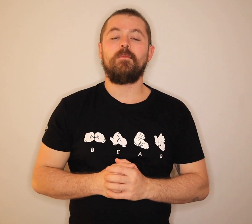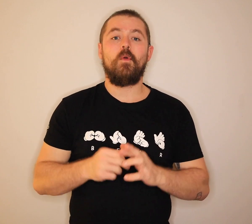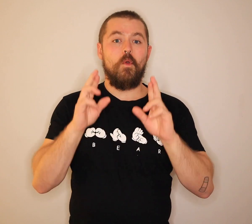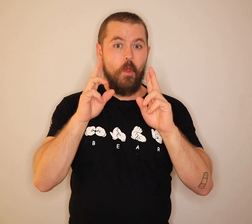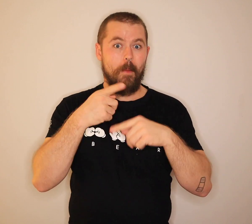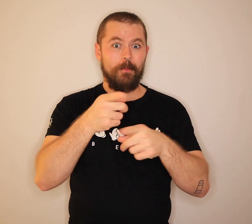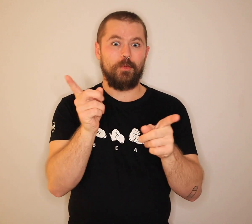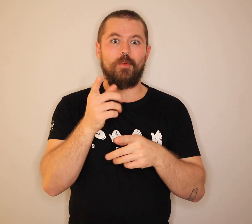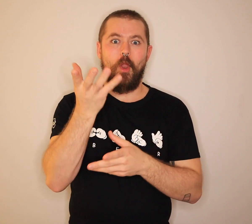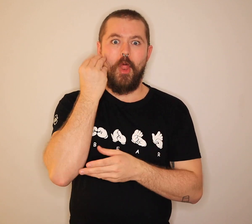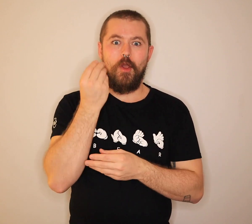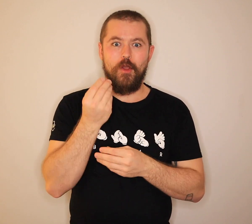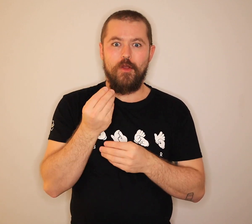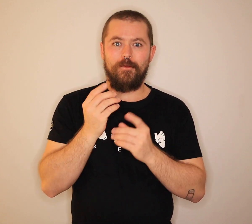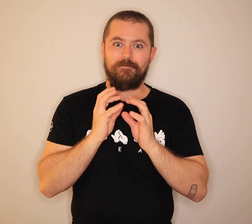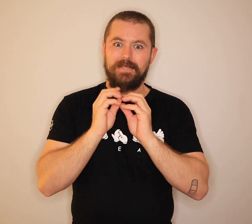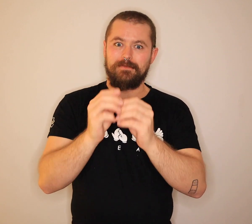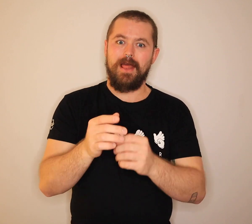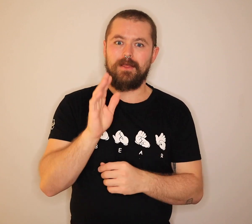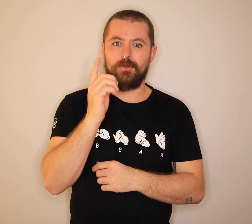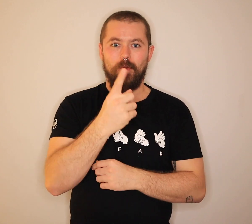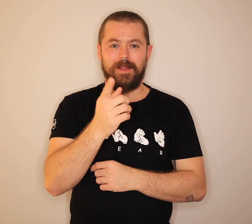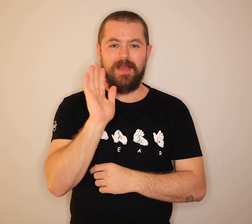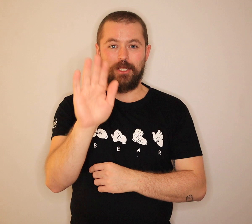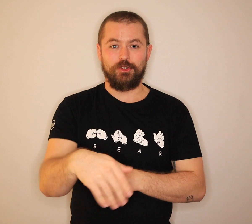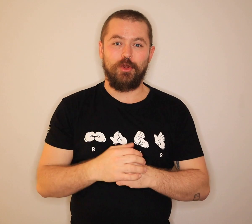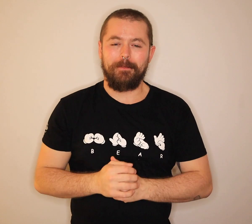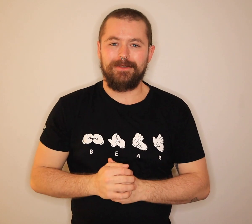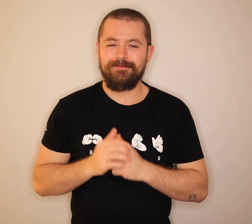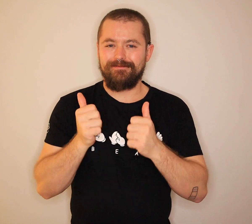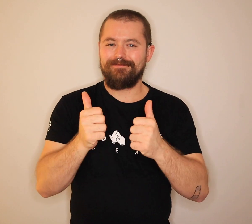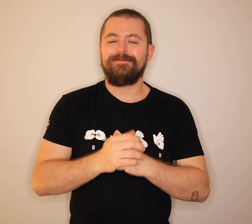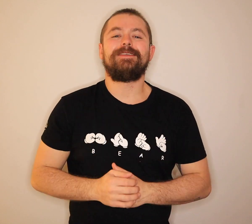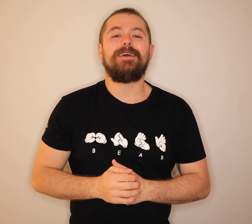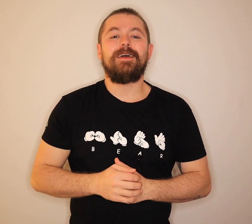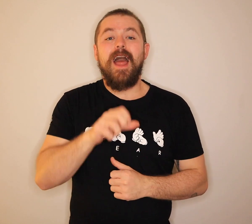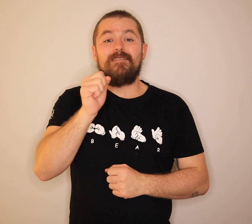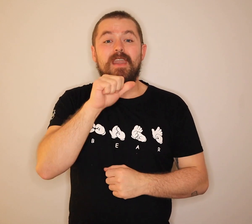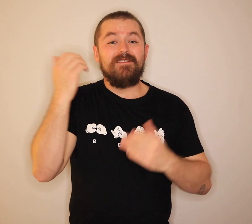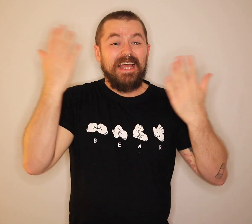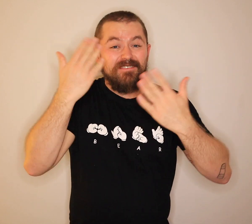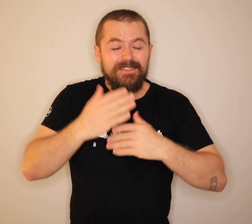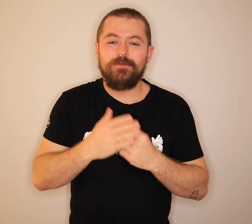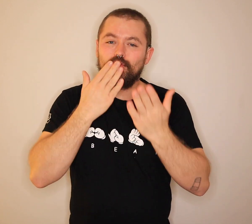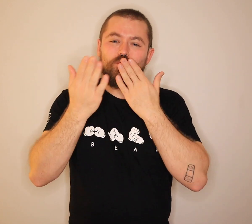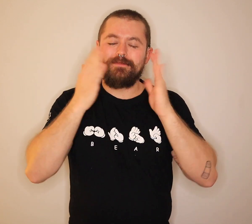I hope you'll practice fingerspelling yourself at home Have a lovely evening. Kiss, Kiss. BYE!